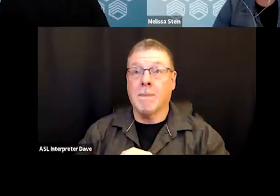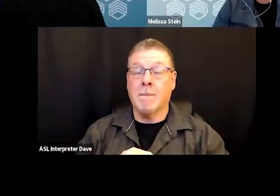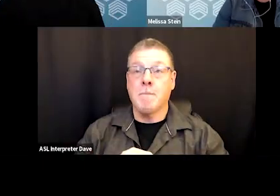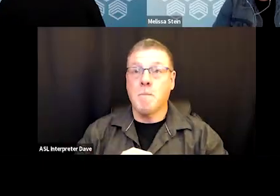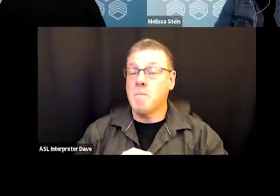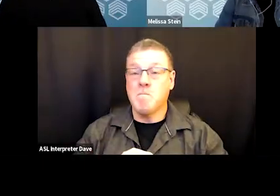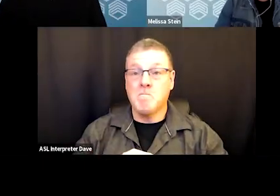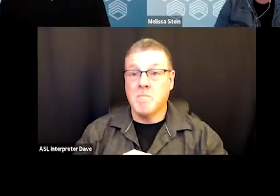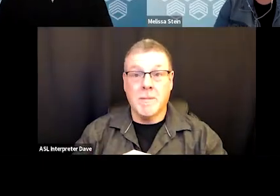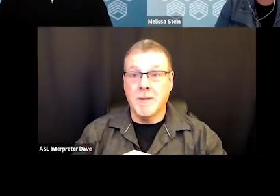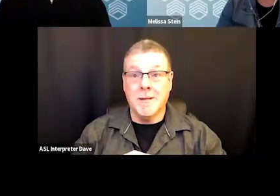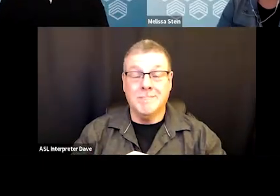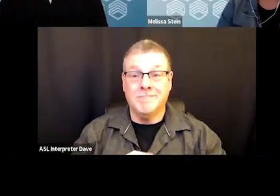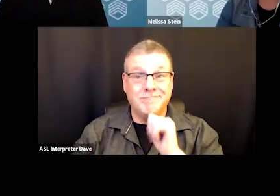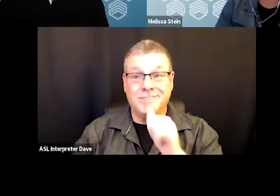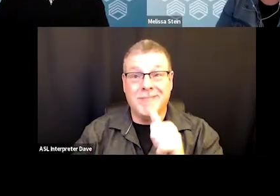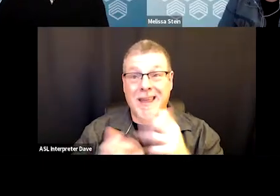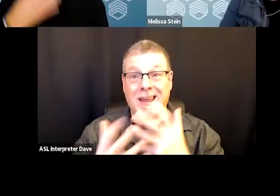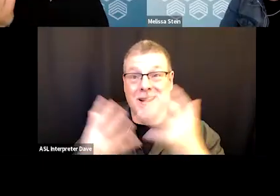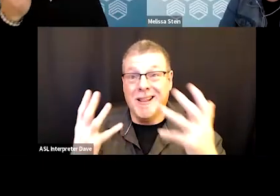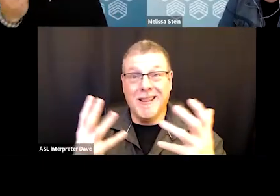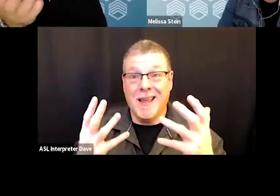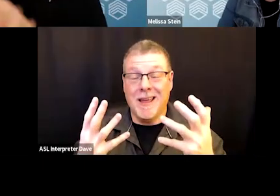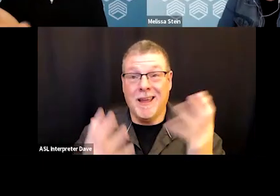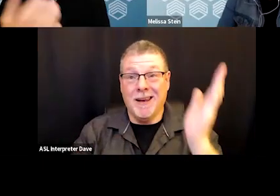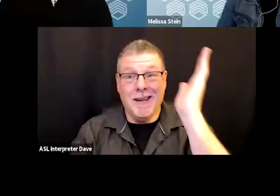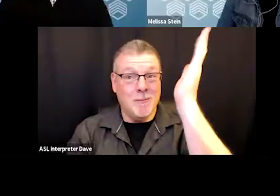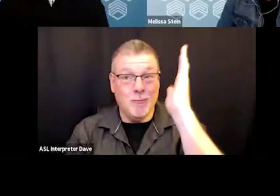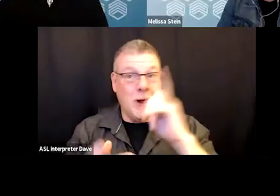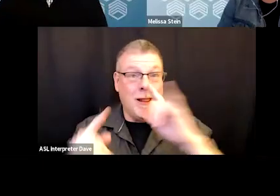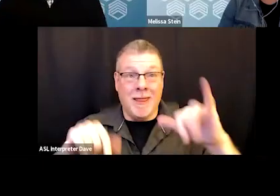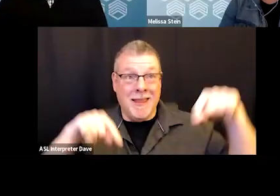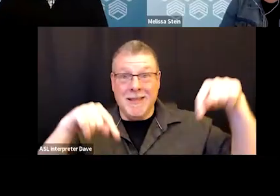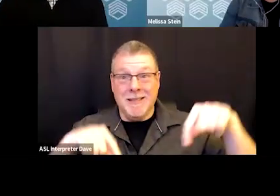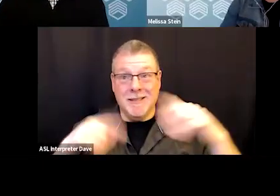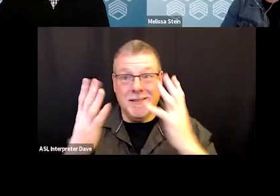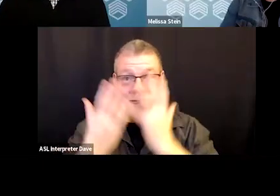there's not a lot of presentations like this unfortunately going on.